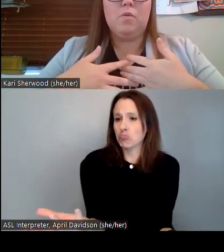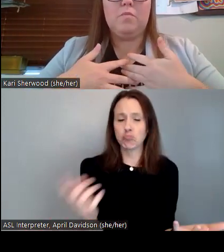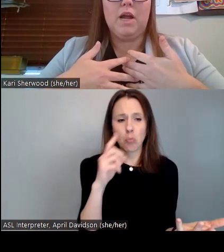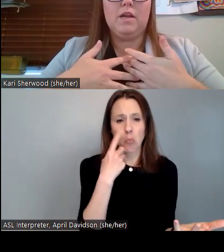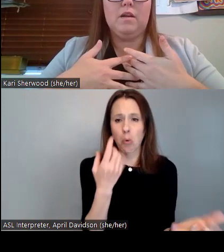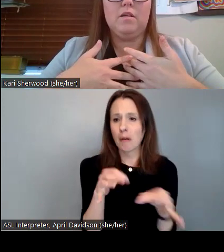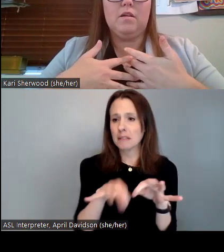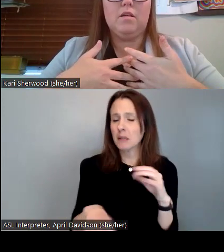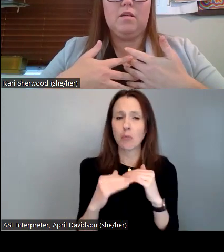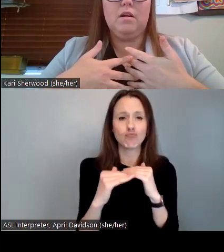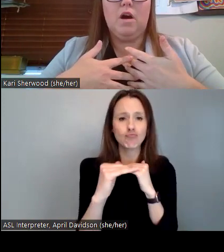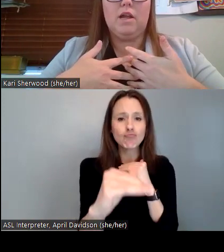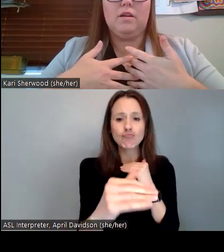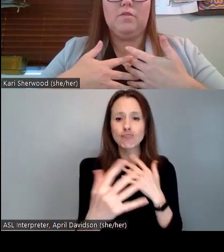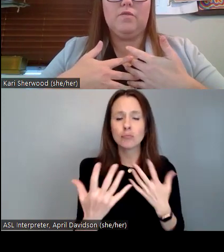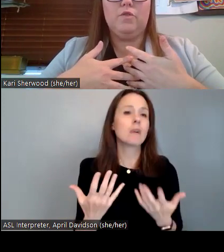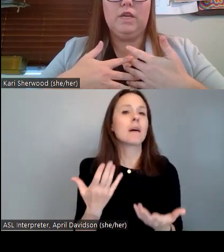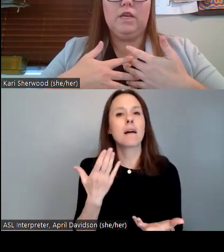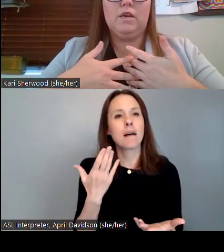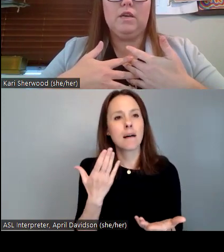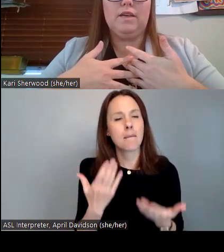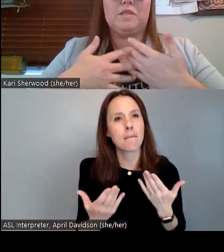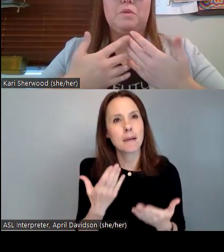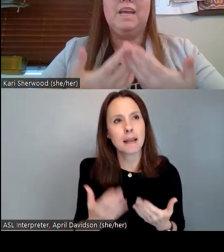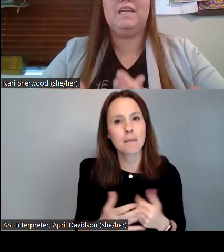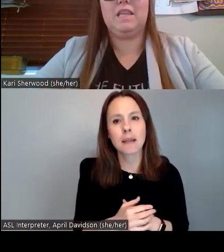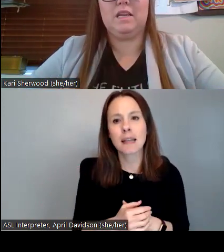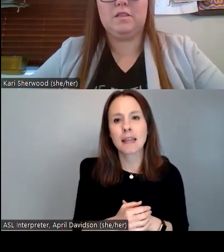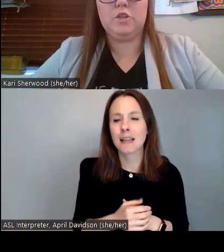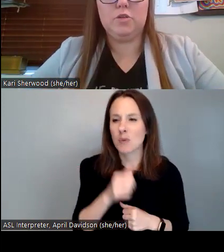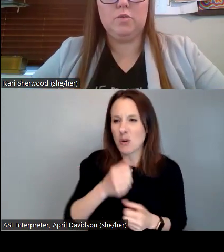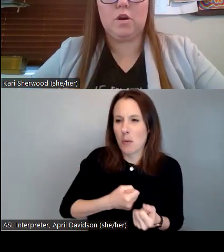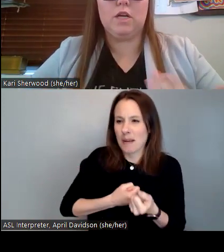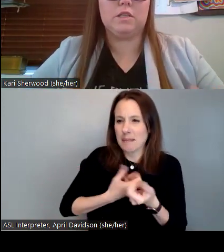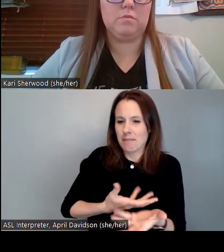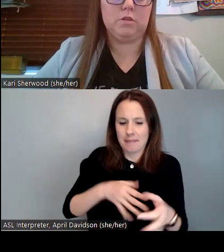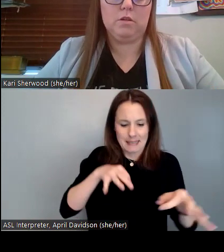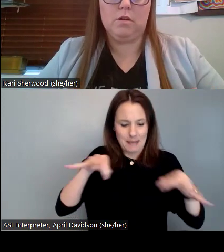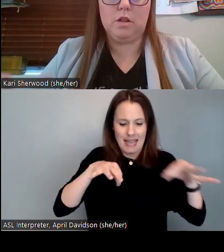we might not fully explain things to our customer or